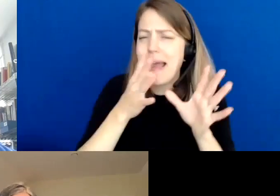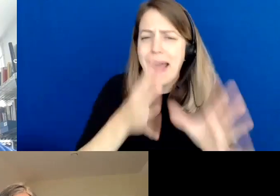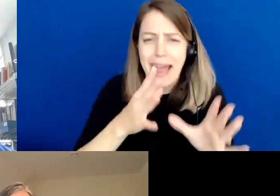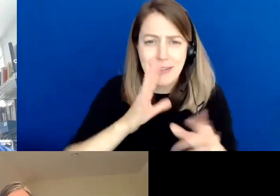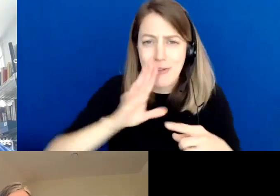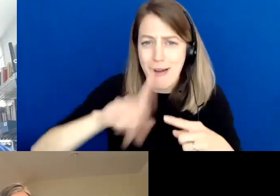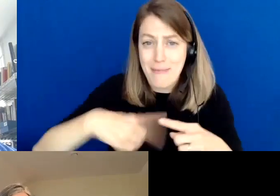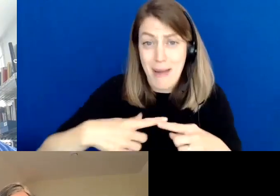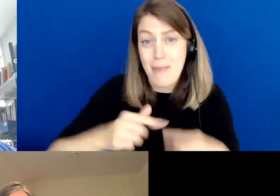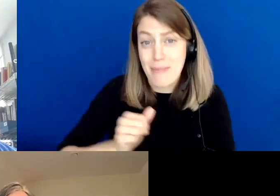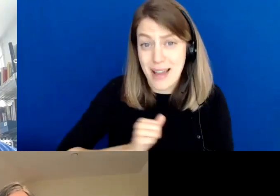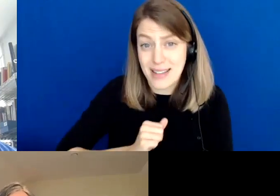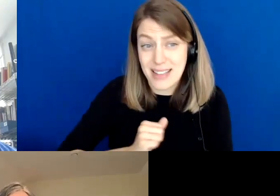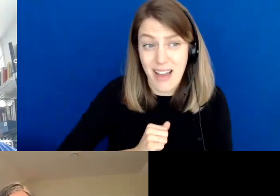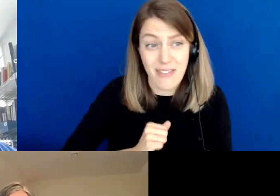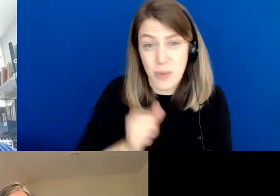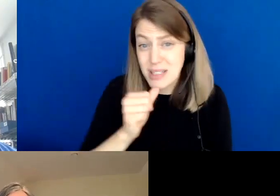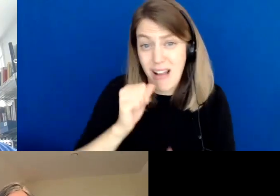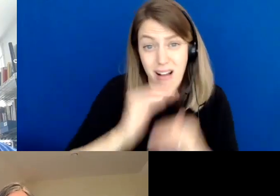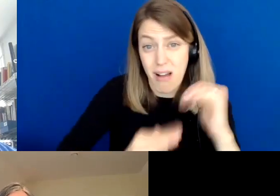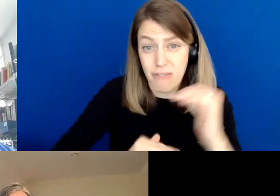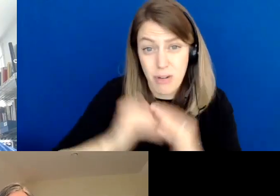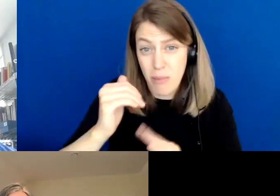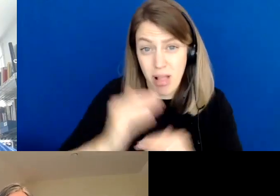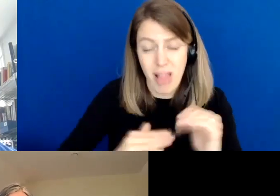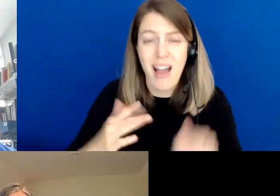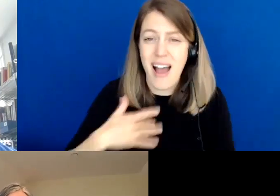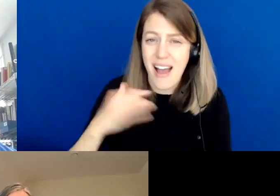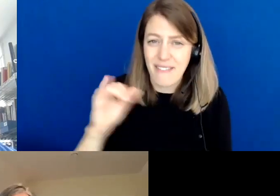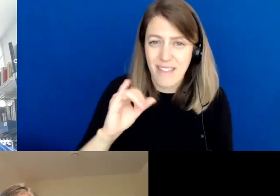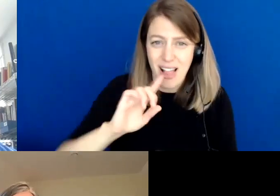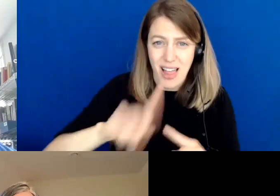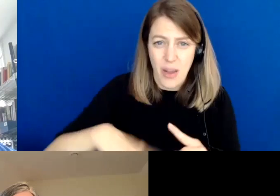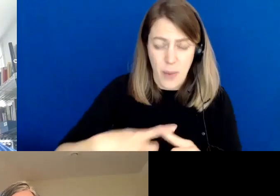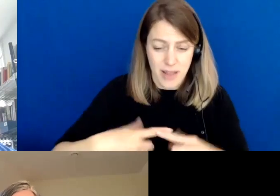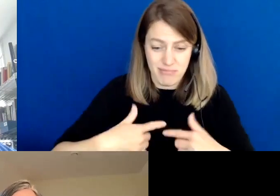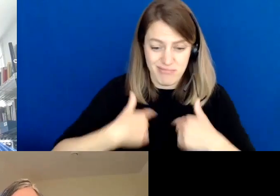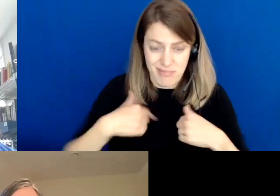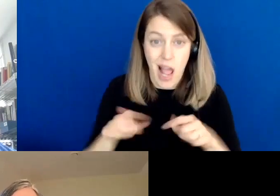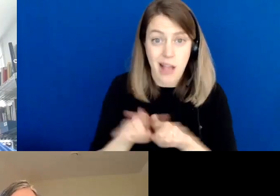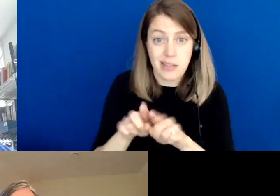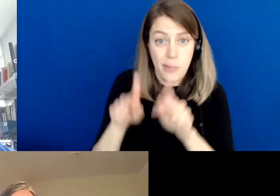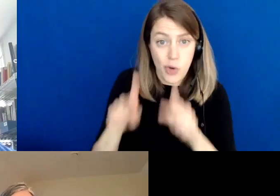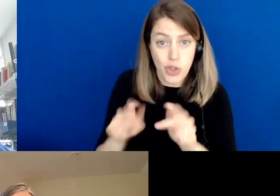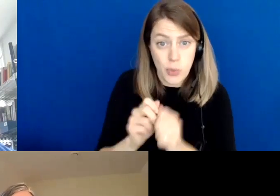I find that when you talk about yourself as a person with a disability, people don't want to hear about anything else.